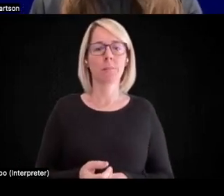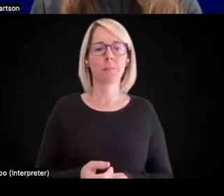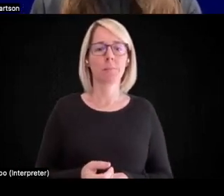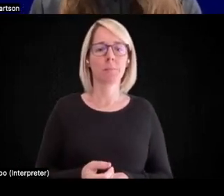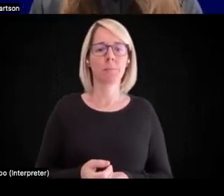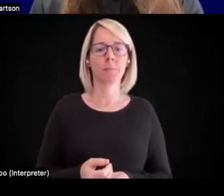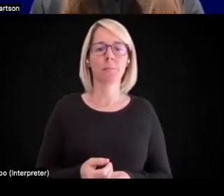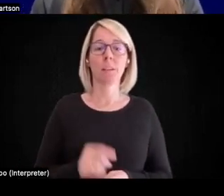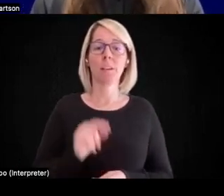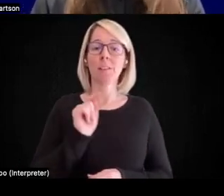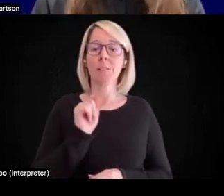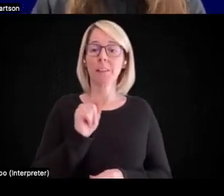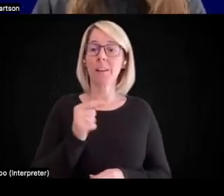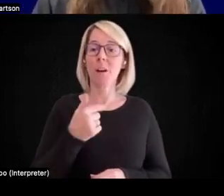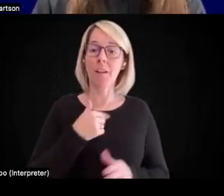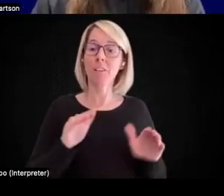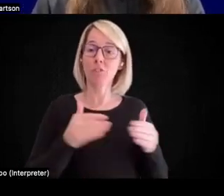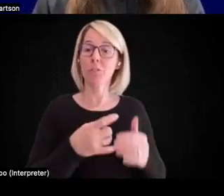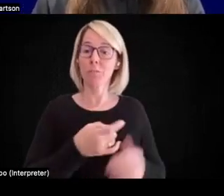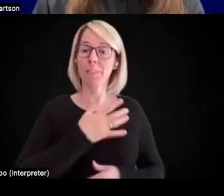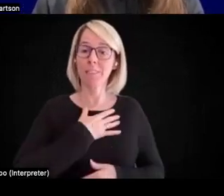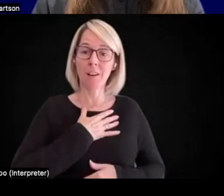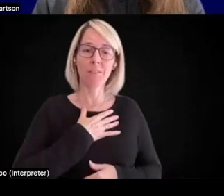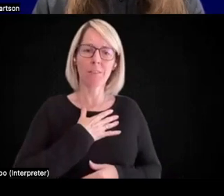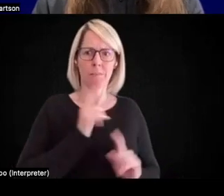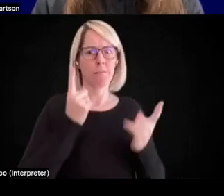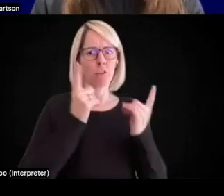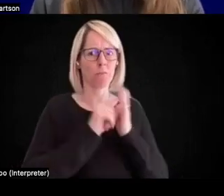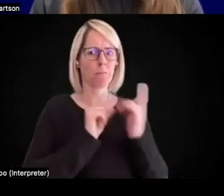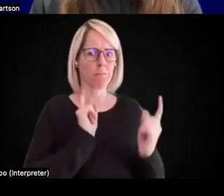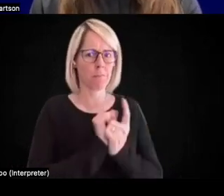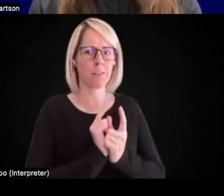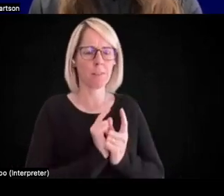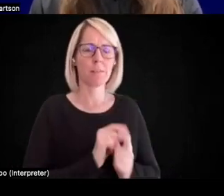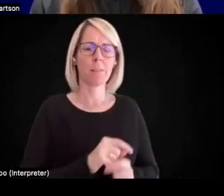introduction. So, again, she is meeting me for the first time. She knows this thing that